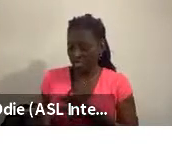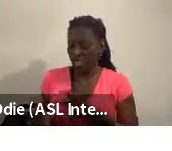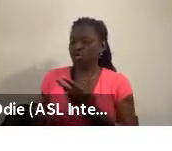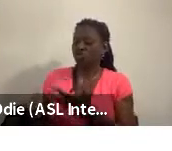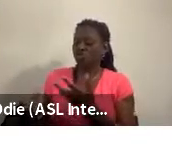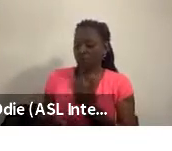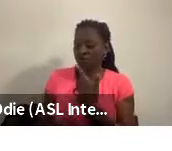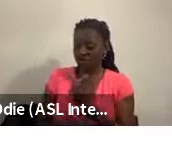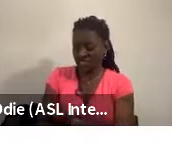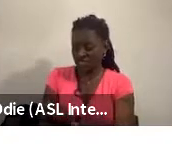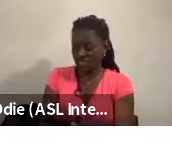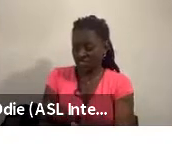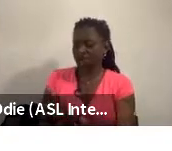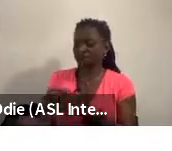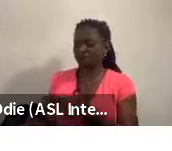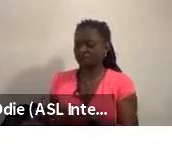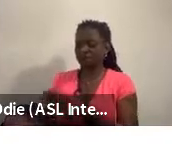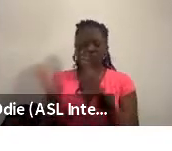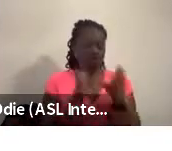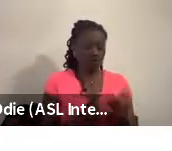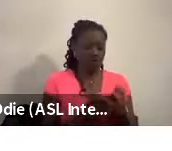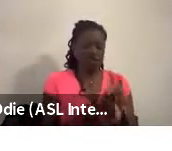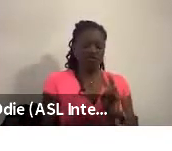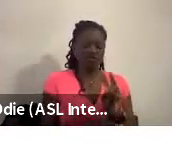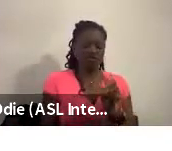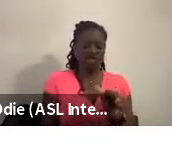we'll discuss that's in progress right now is what are the main reasons that health